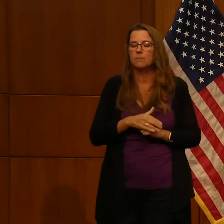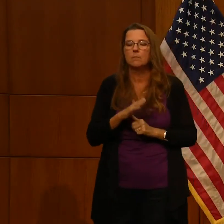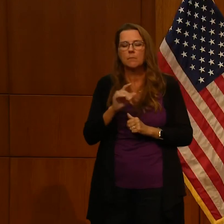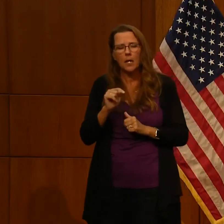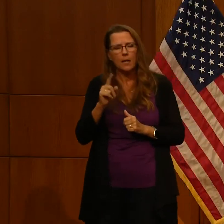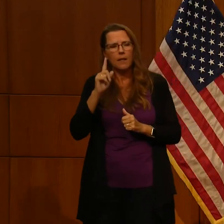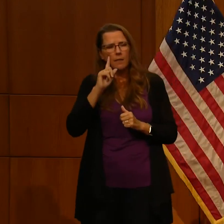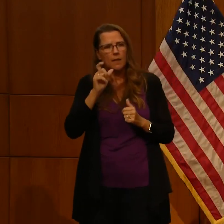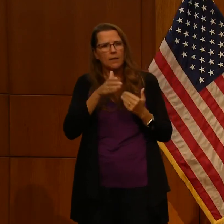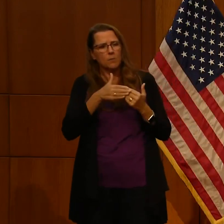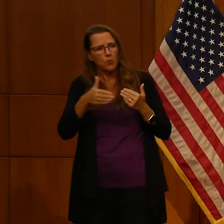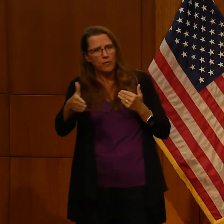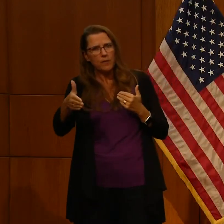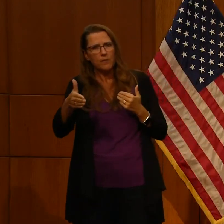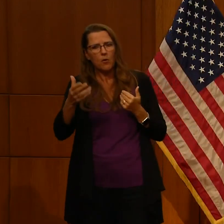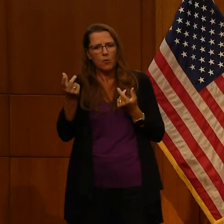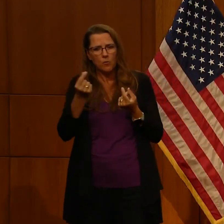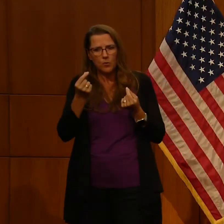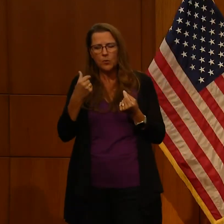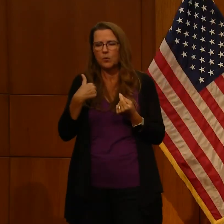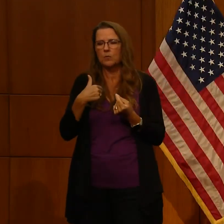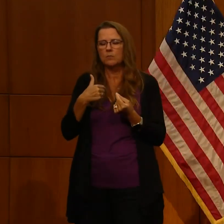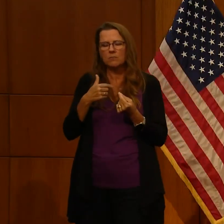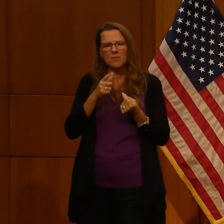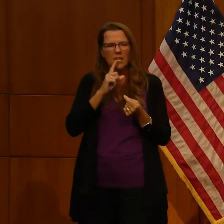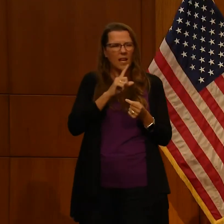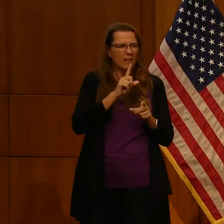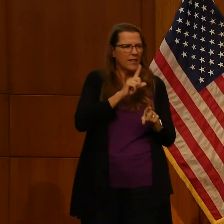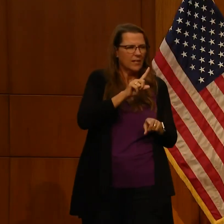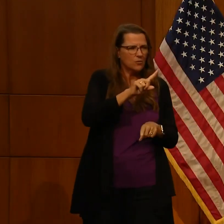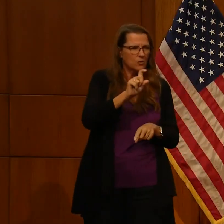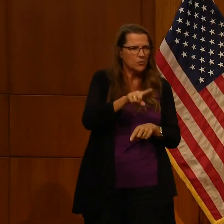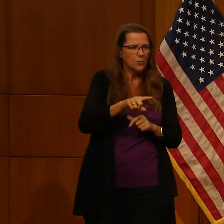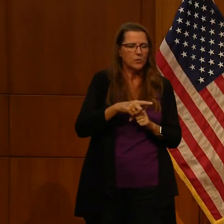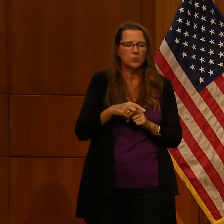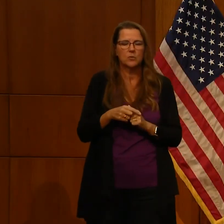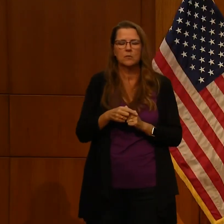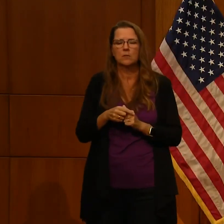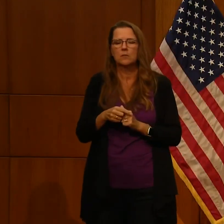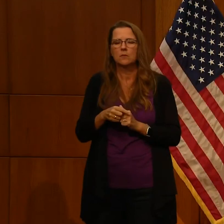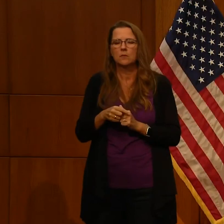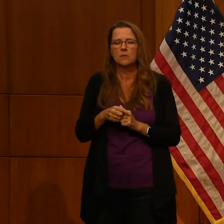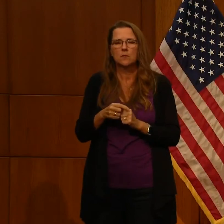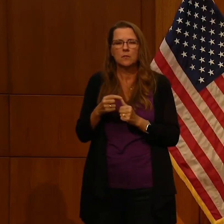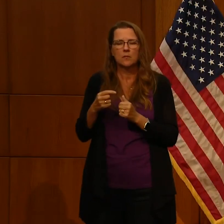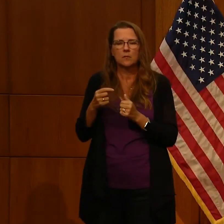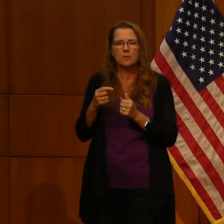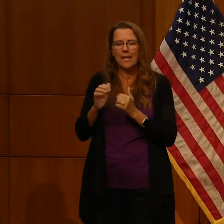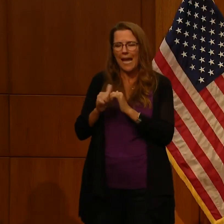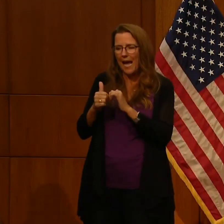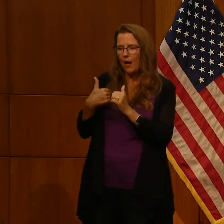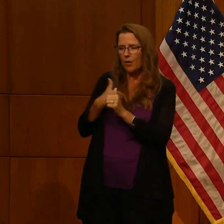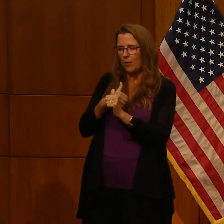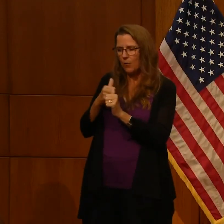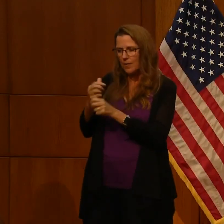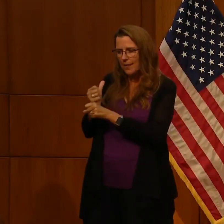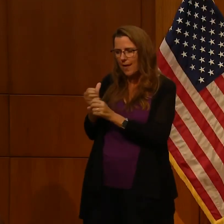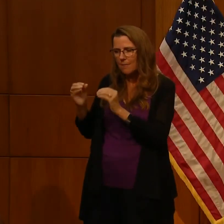BUT. YEAH, I THINK WHAT WE NEED TO DO MOVING FORWARD, AND I THINK IT KIND OF TOUCHES ON